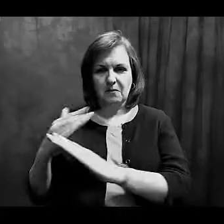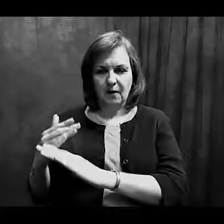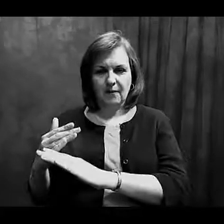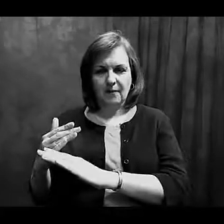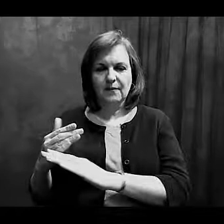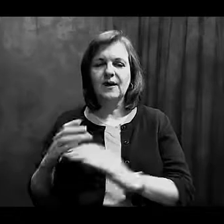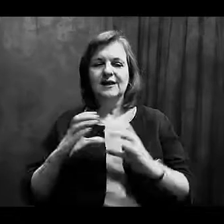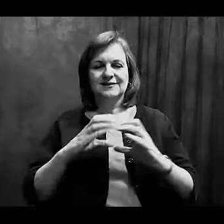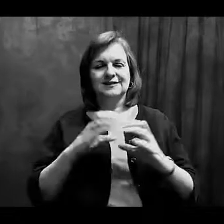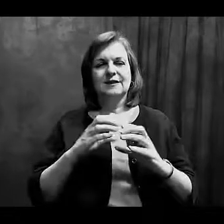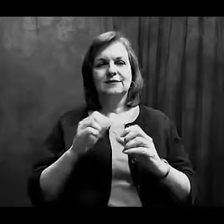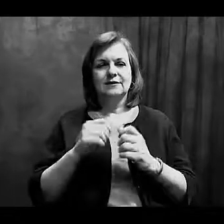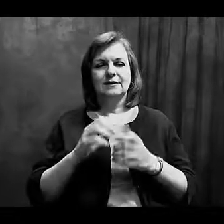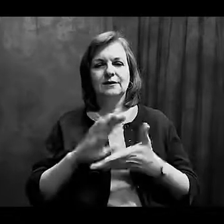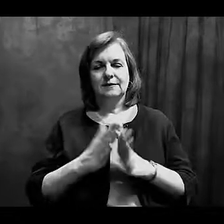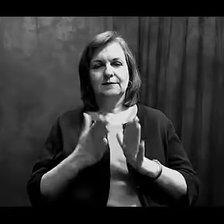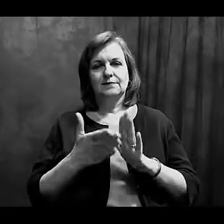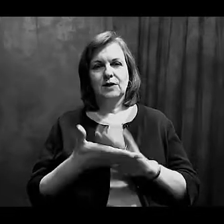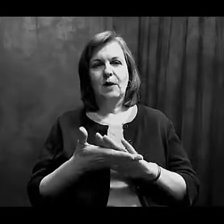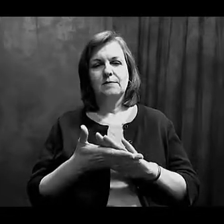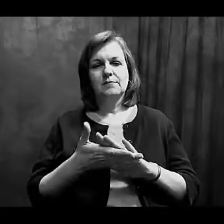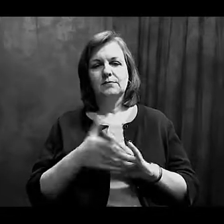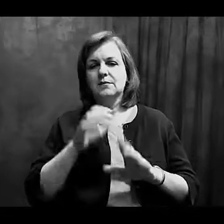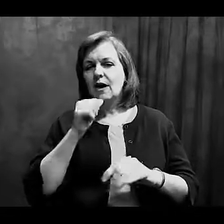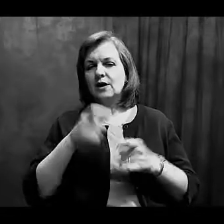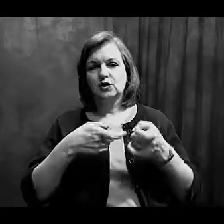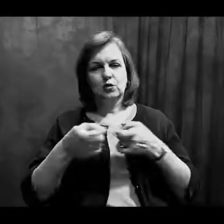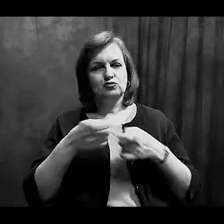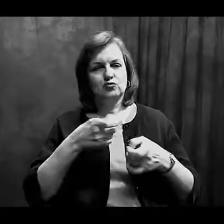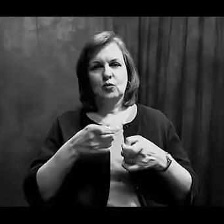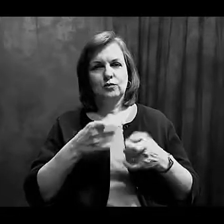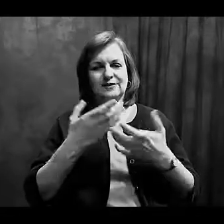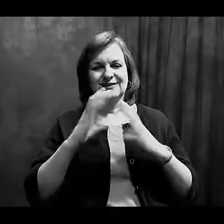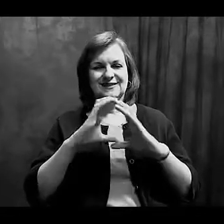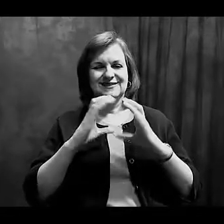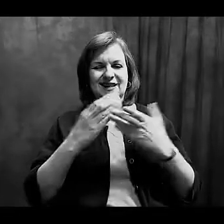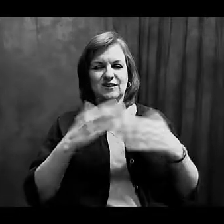cells can go into a cancer state -- or uncontrolled cell division